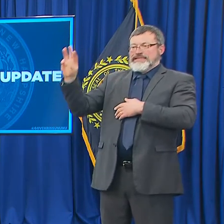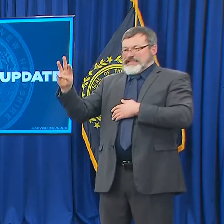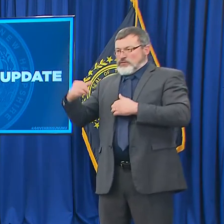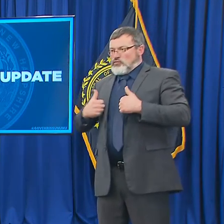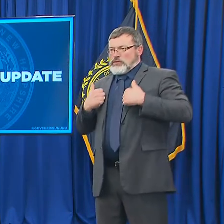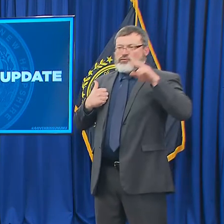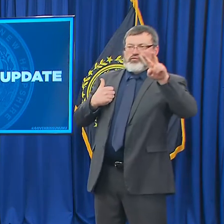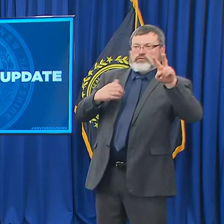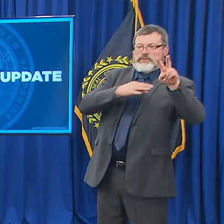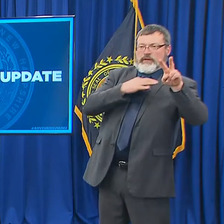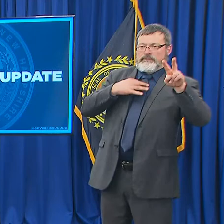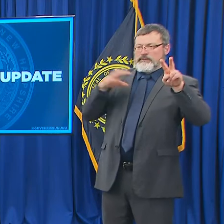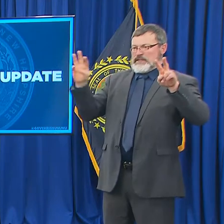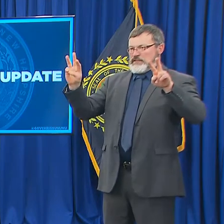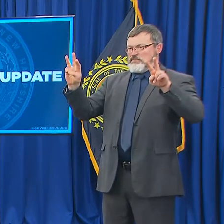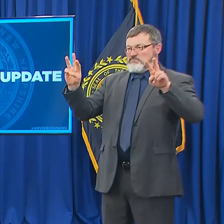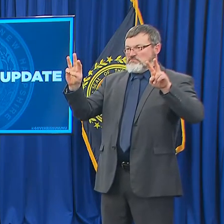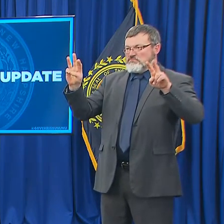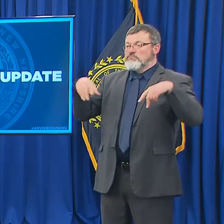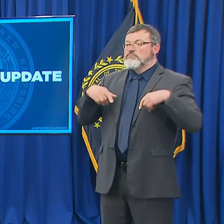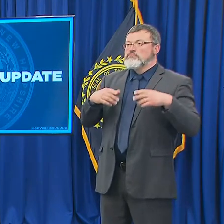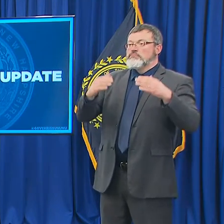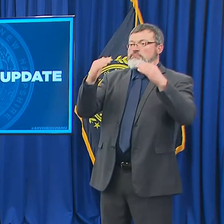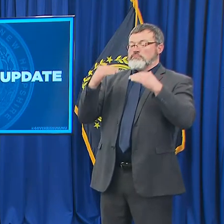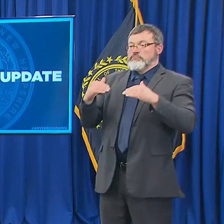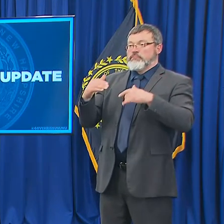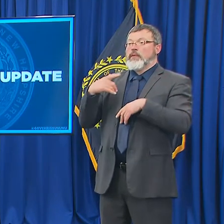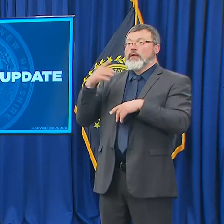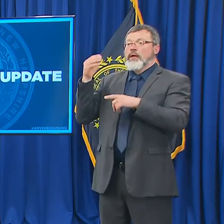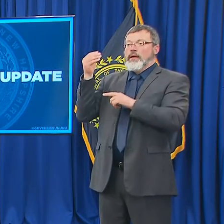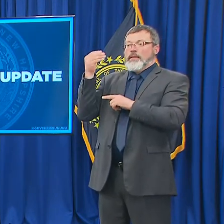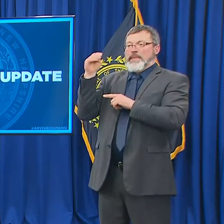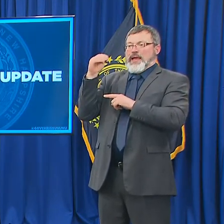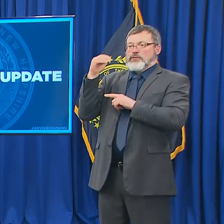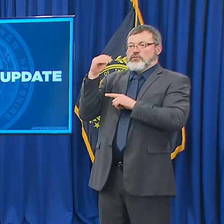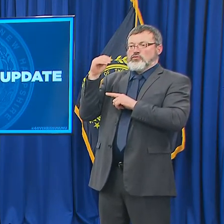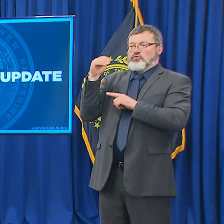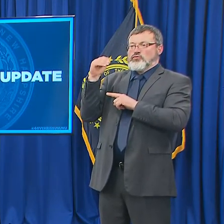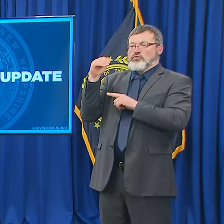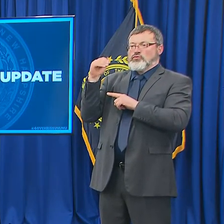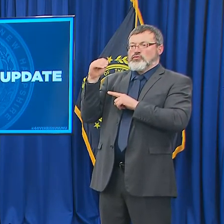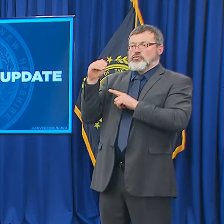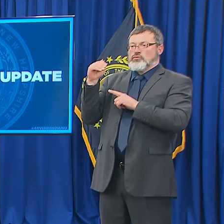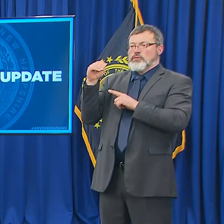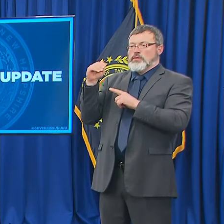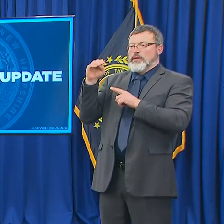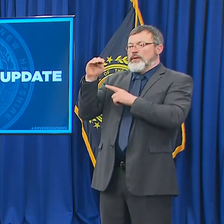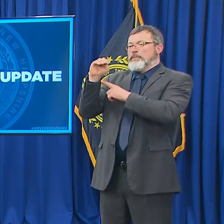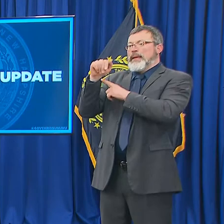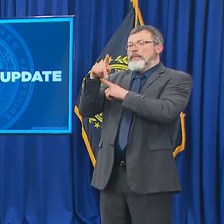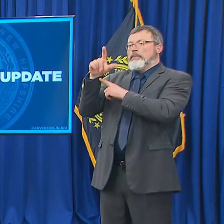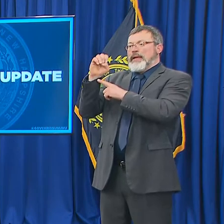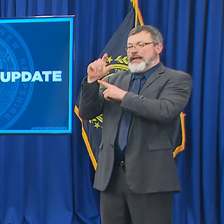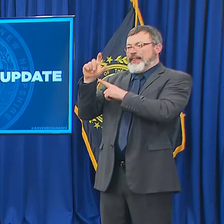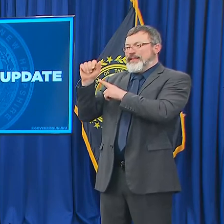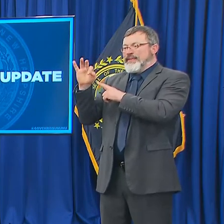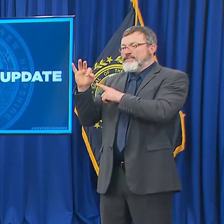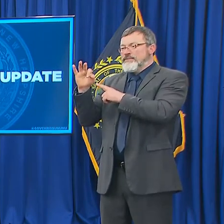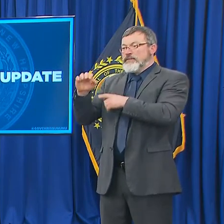care facilities go to weekly testing on 100 percent of their staff CNS guidance requires